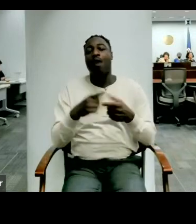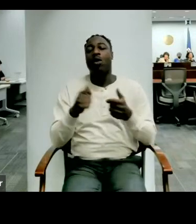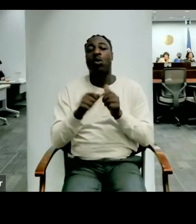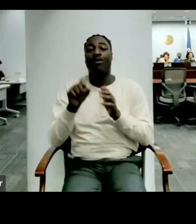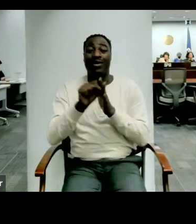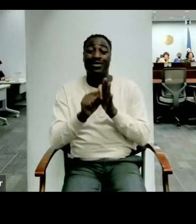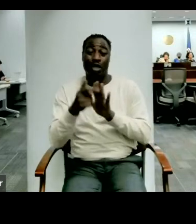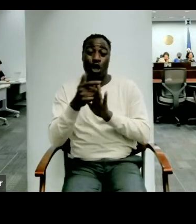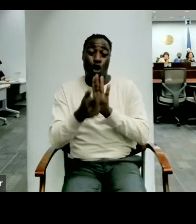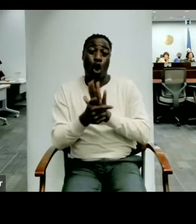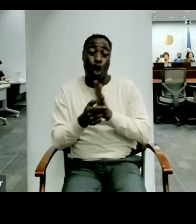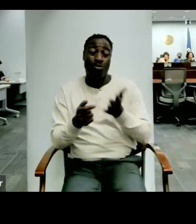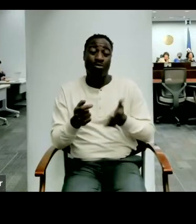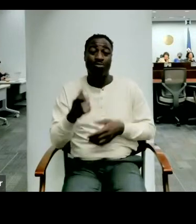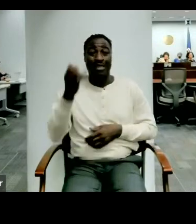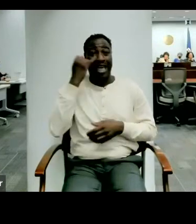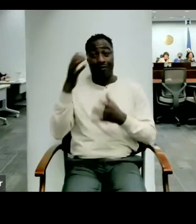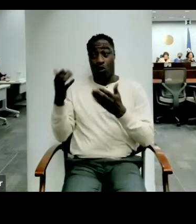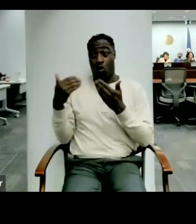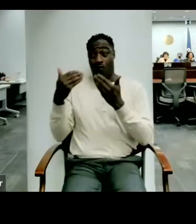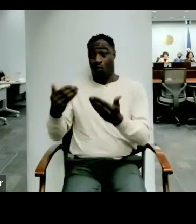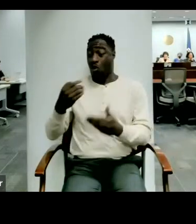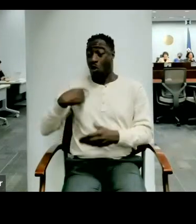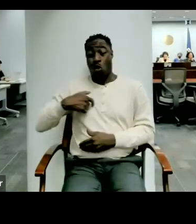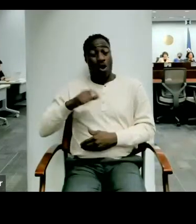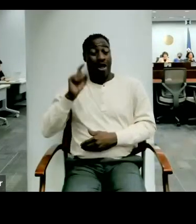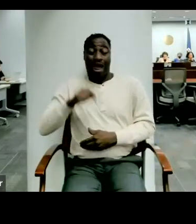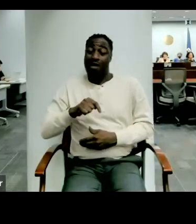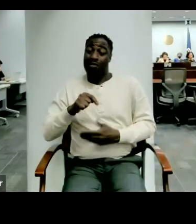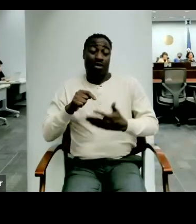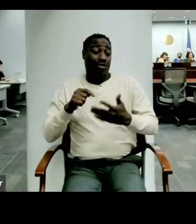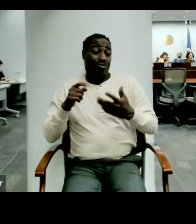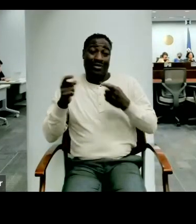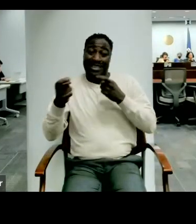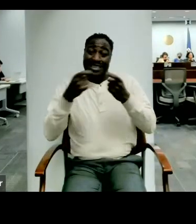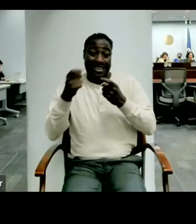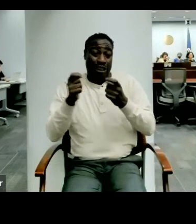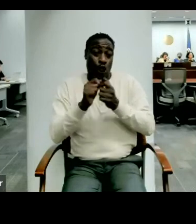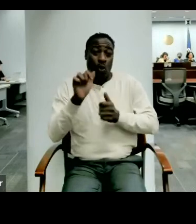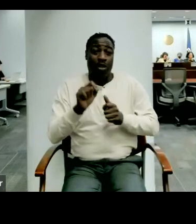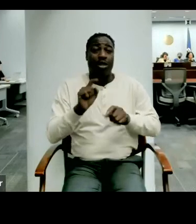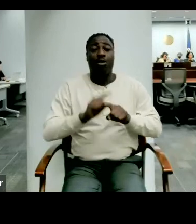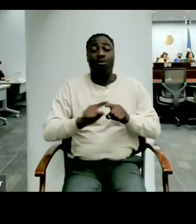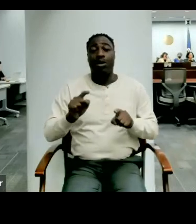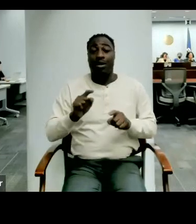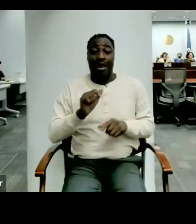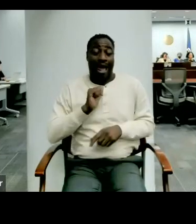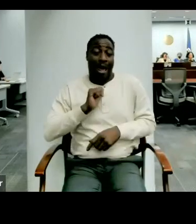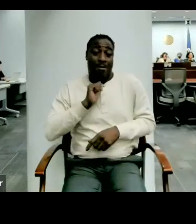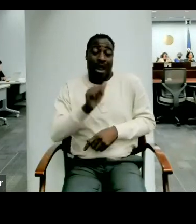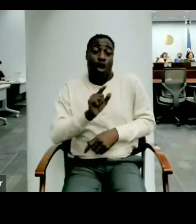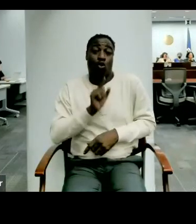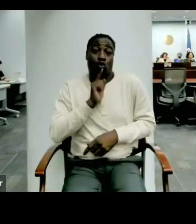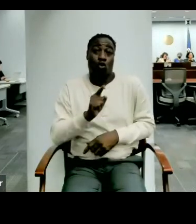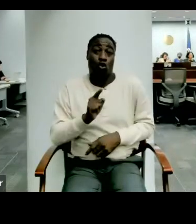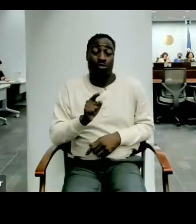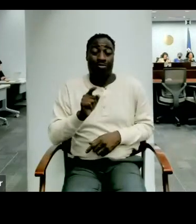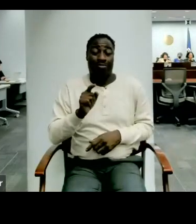If it goes forward we have to deal then with the conflicts because I'm not sure there is going to be and then we are in a terrible position.